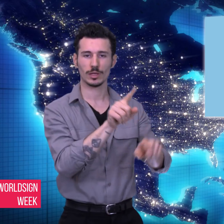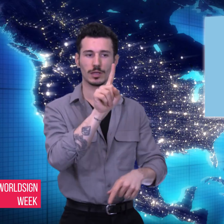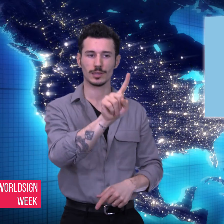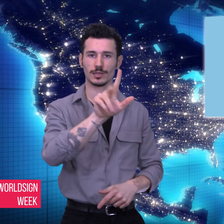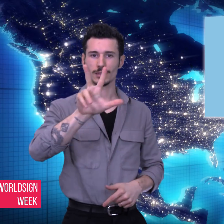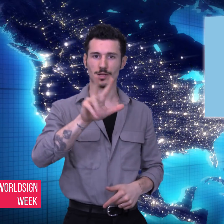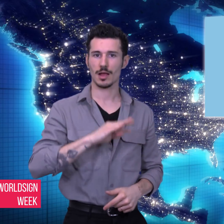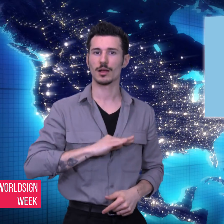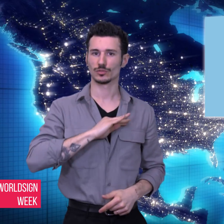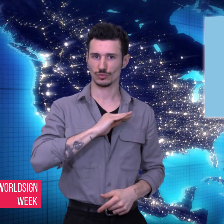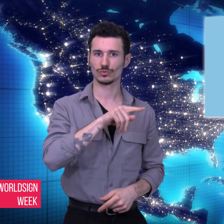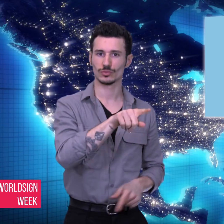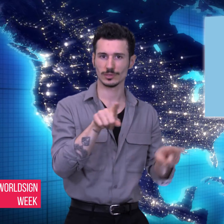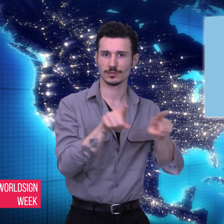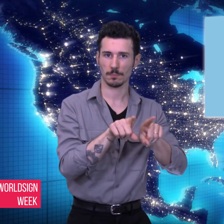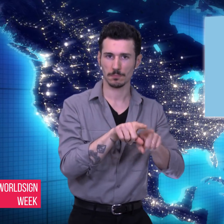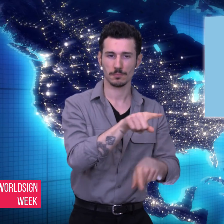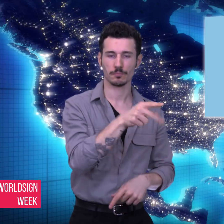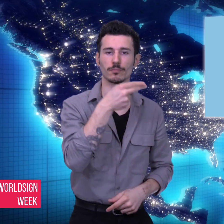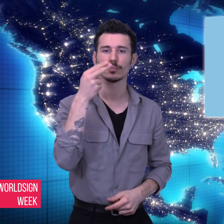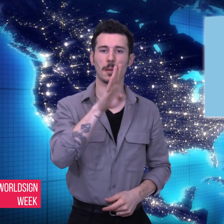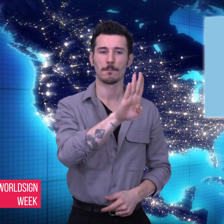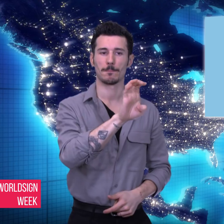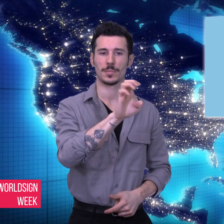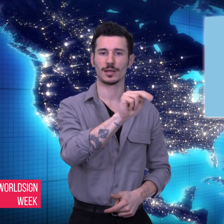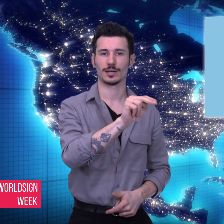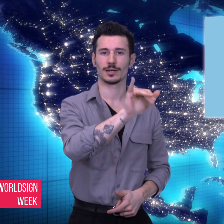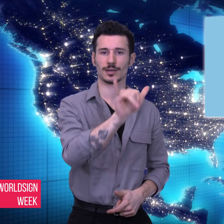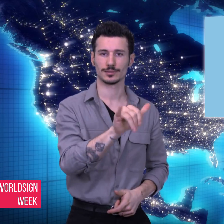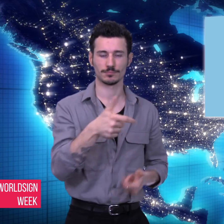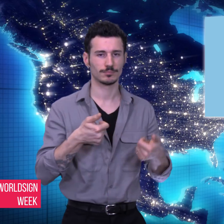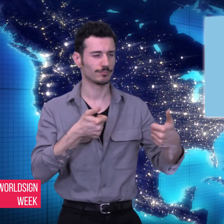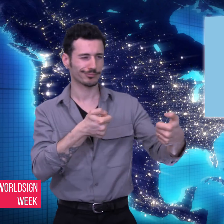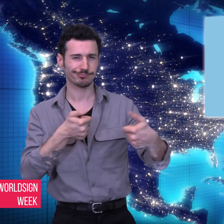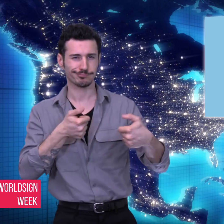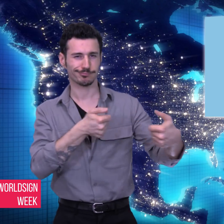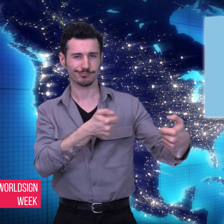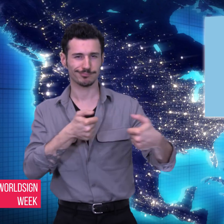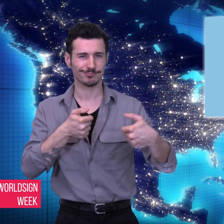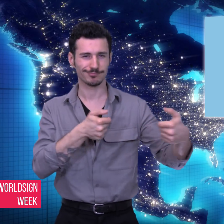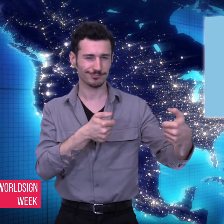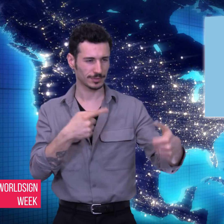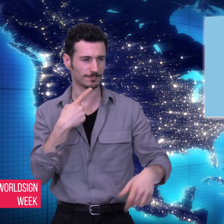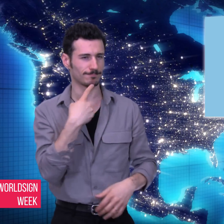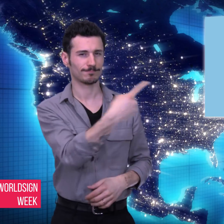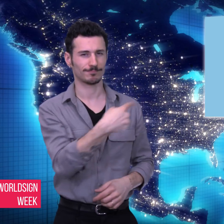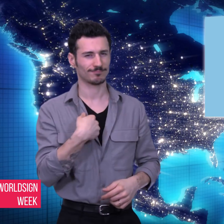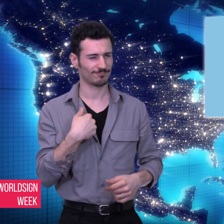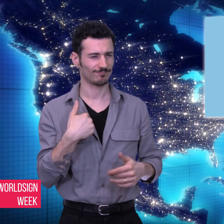a 13 year old boy, “Benny” and told